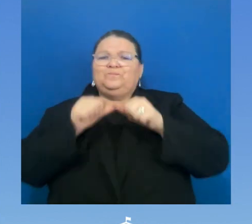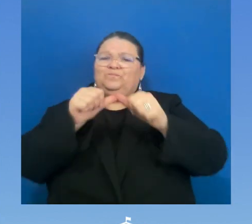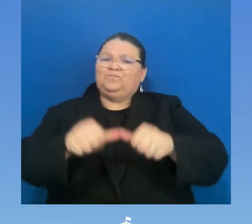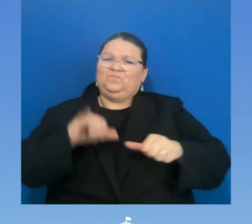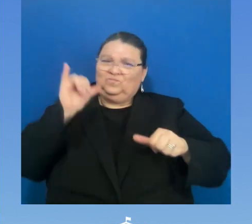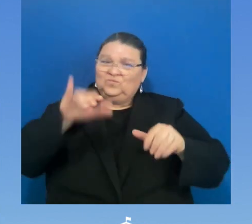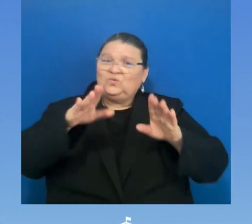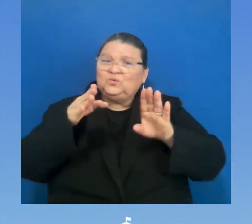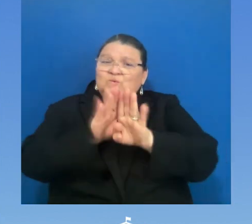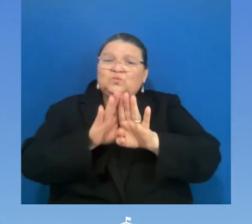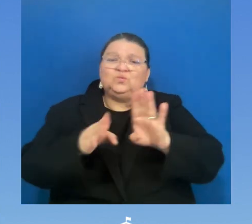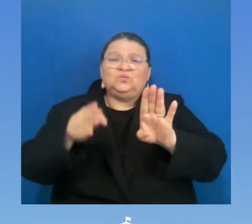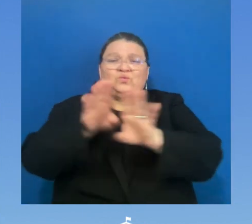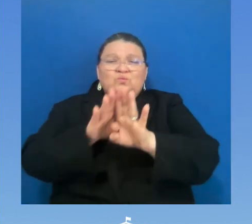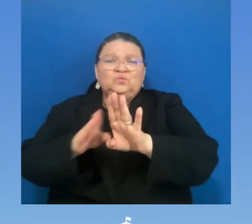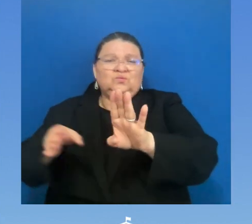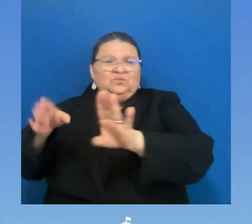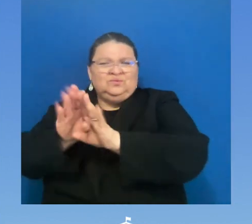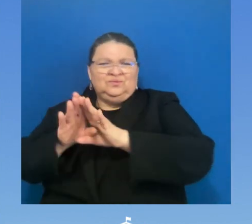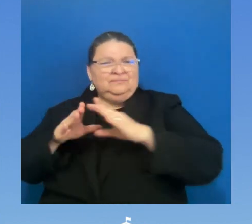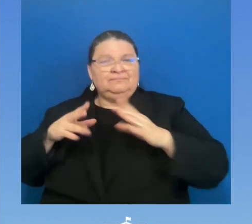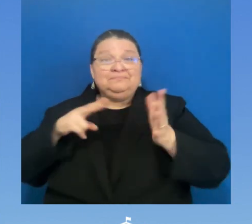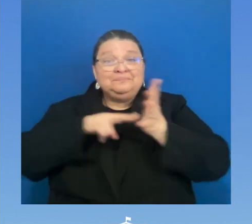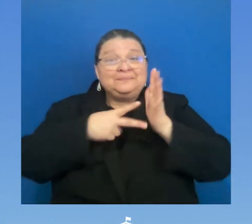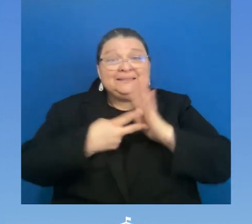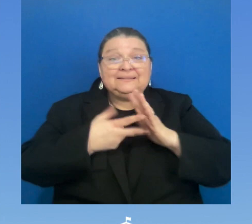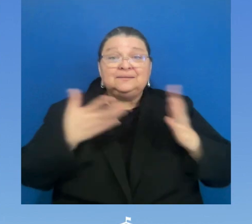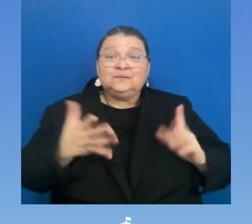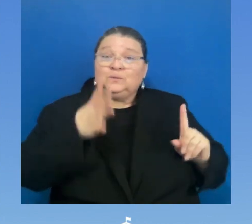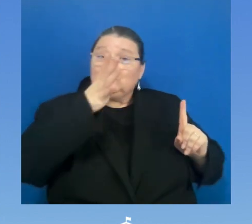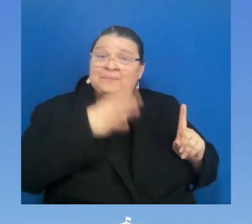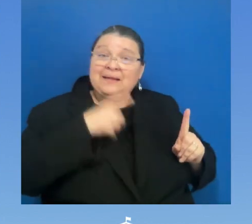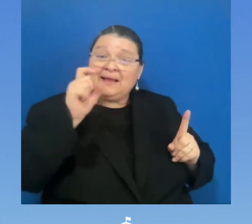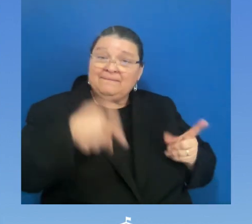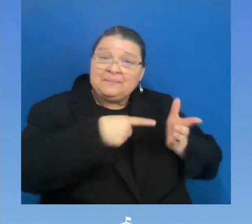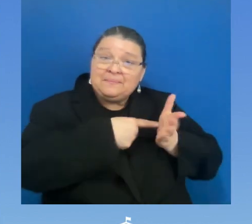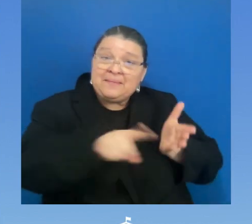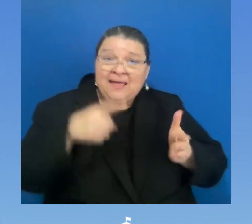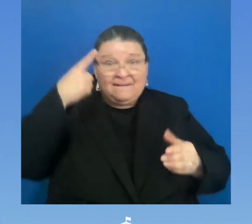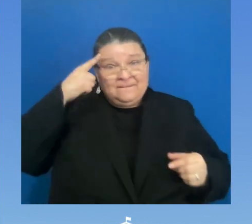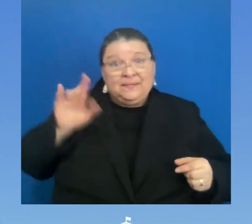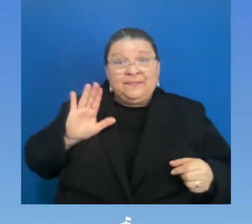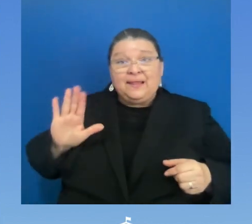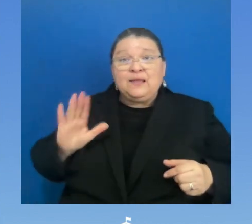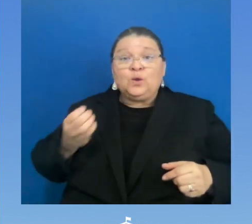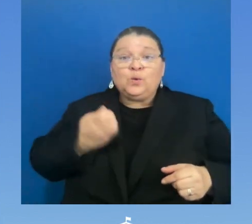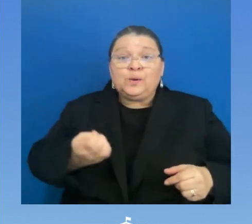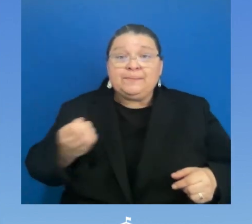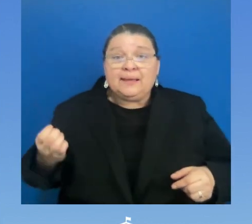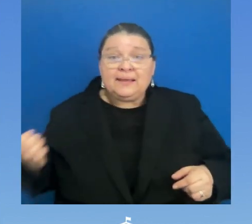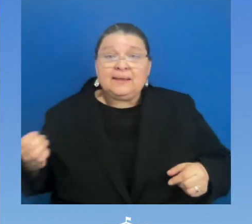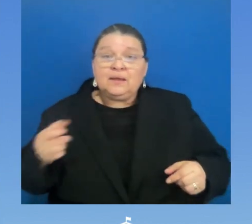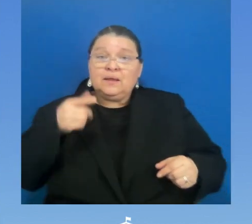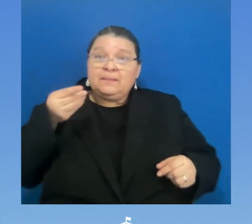for their own personal protective equipment. And despite being at greater risk of dying from COVID,